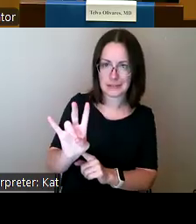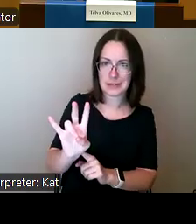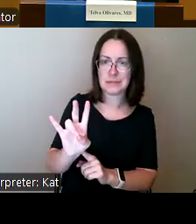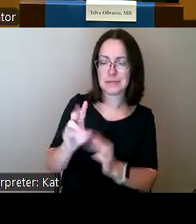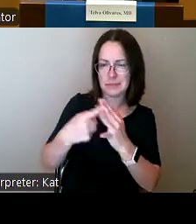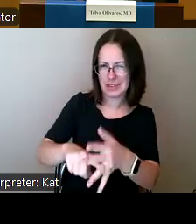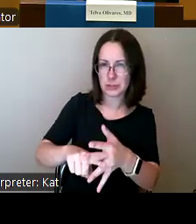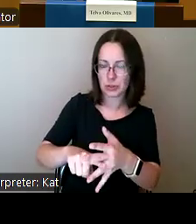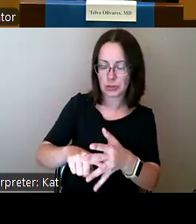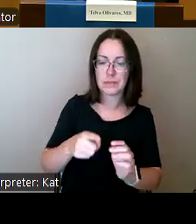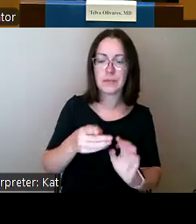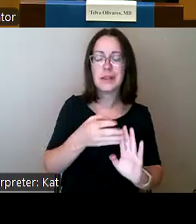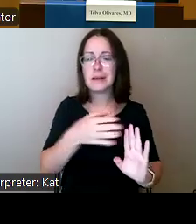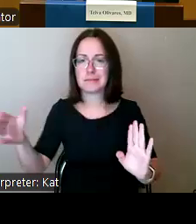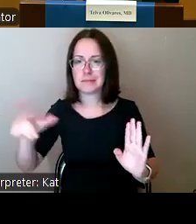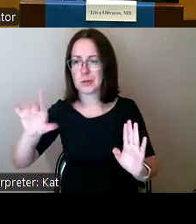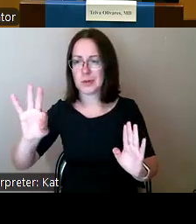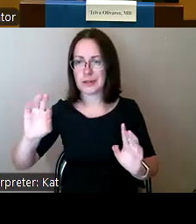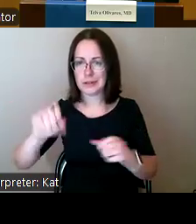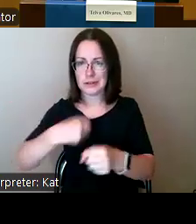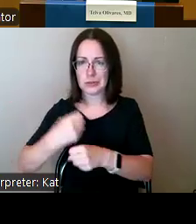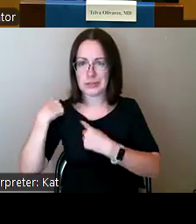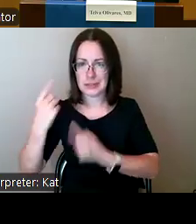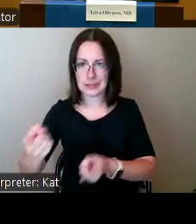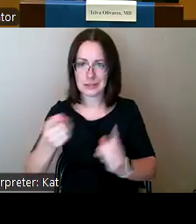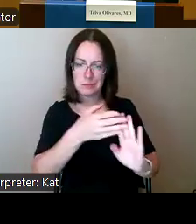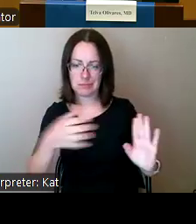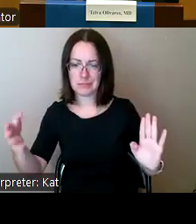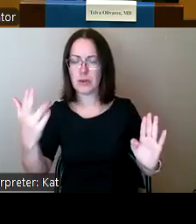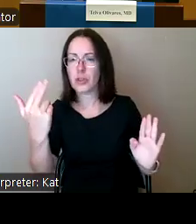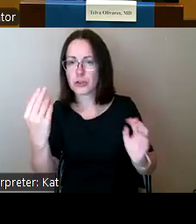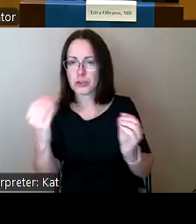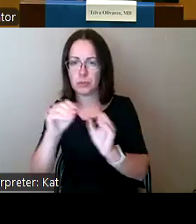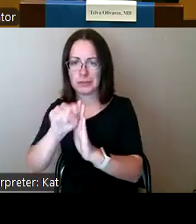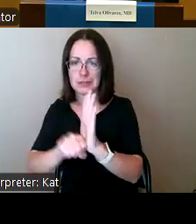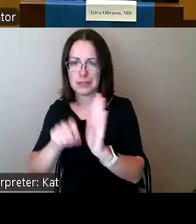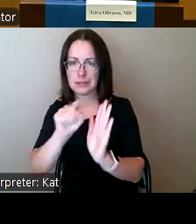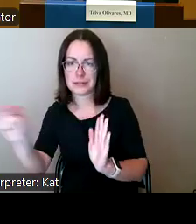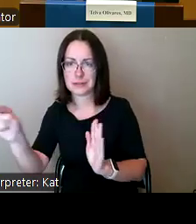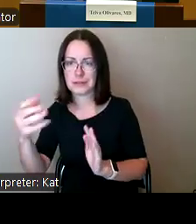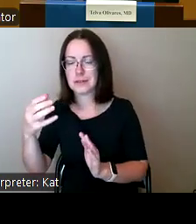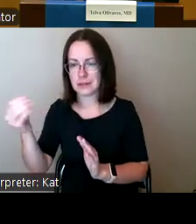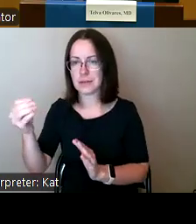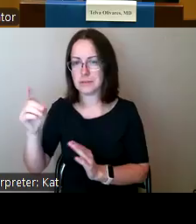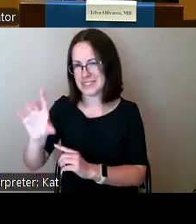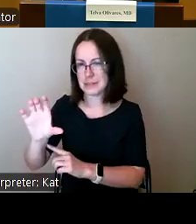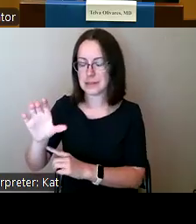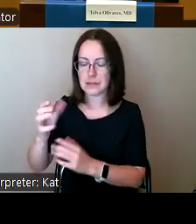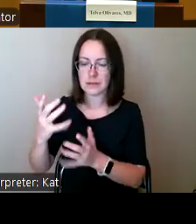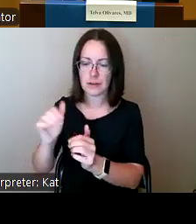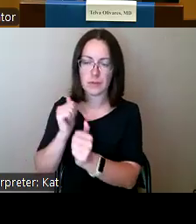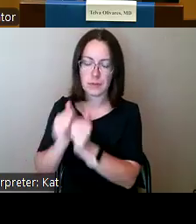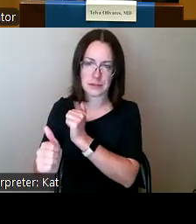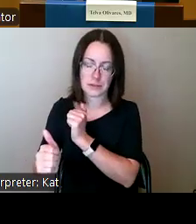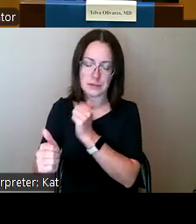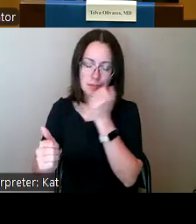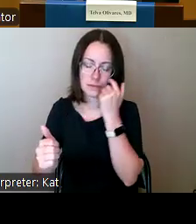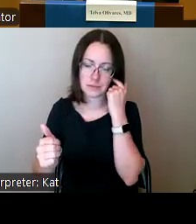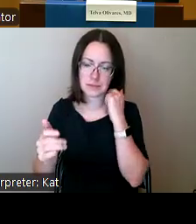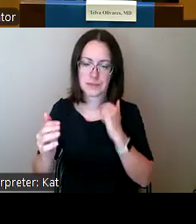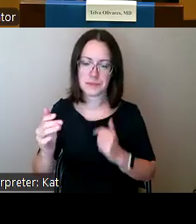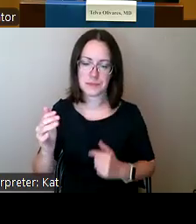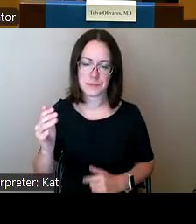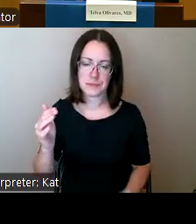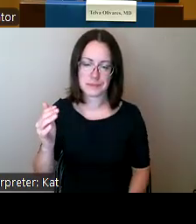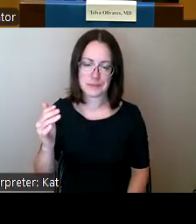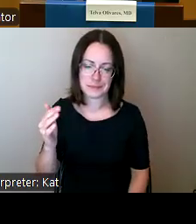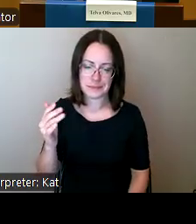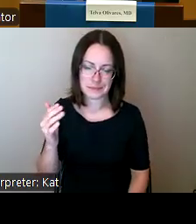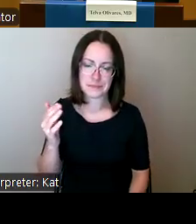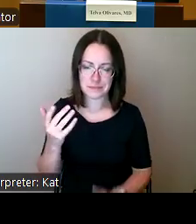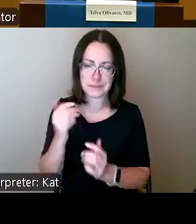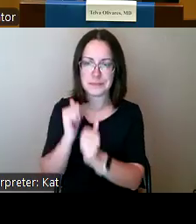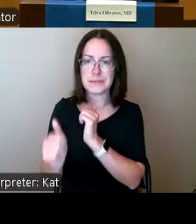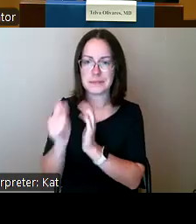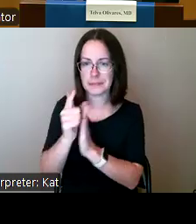next 29 years um 13 other jurisdictions and states joined those that support uh law for medical aid